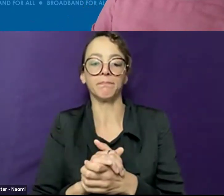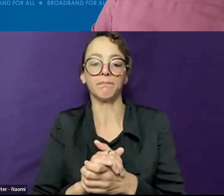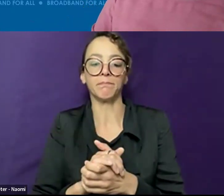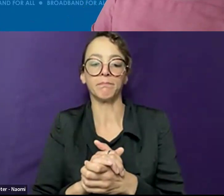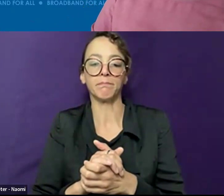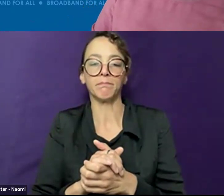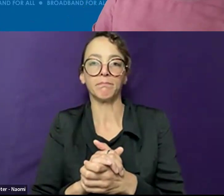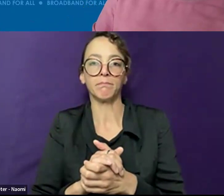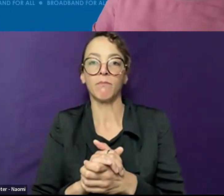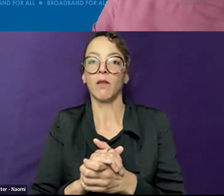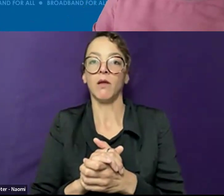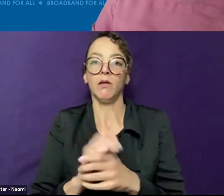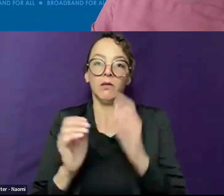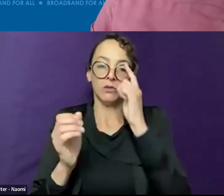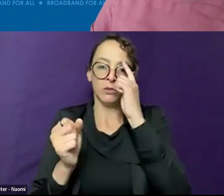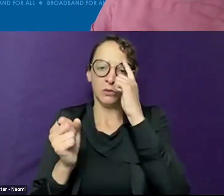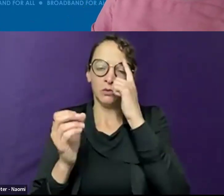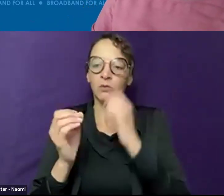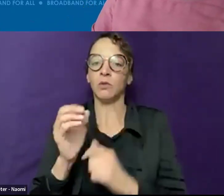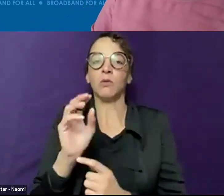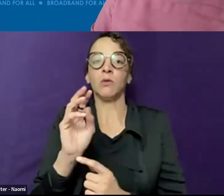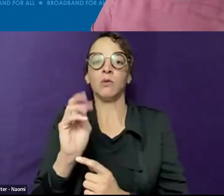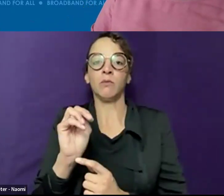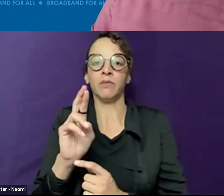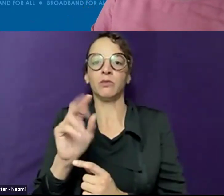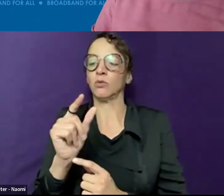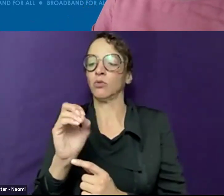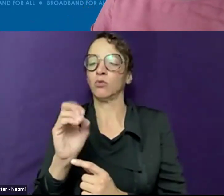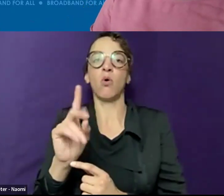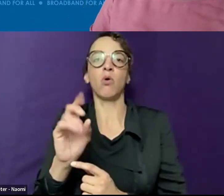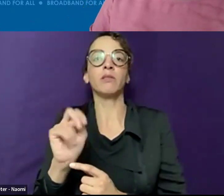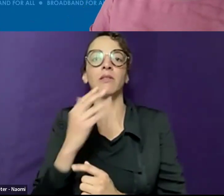Got it. So, Mr. Gornick, get the thank you for your question, and we agree that